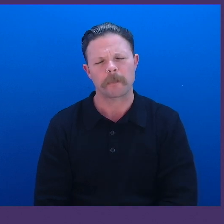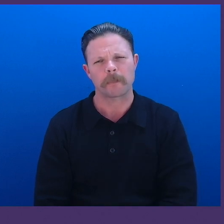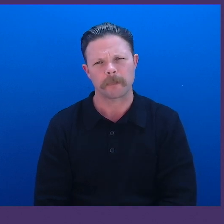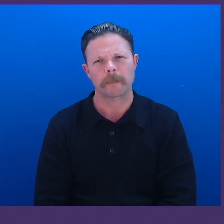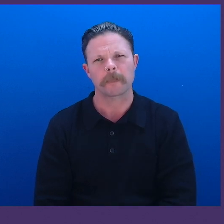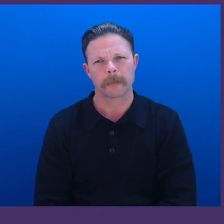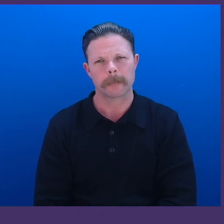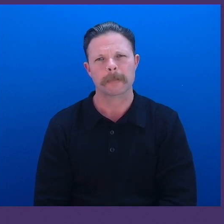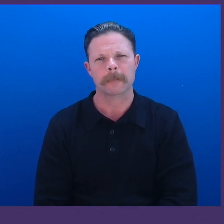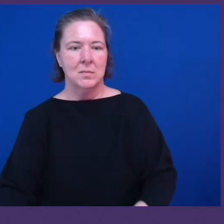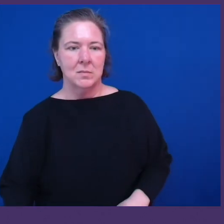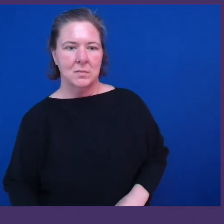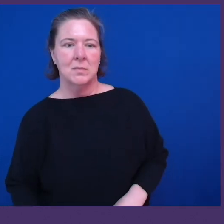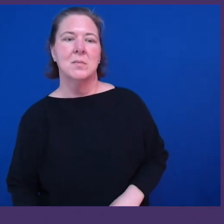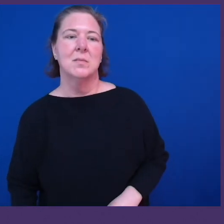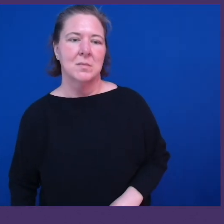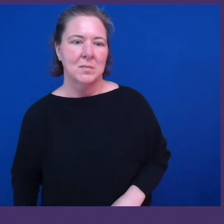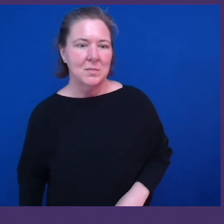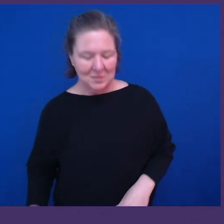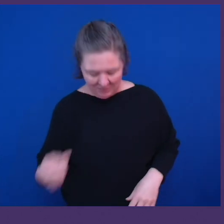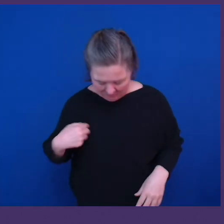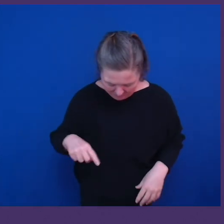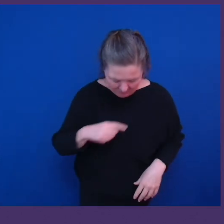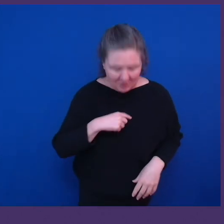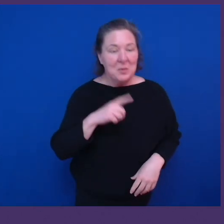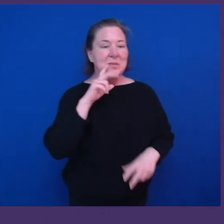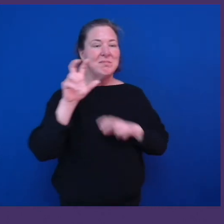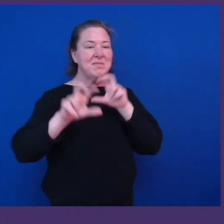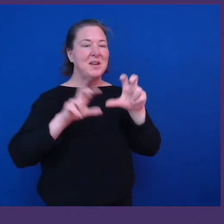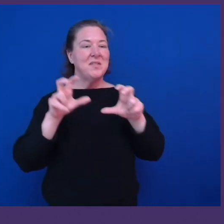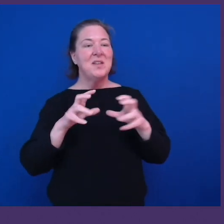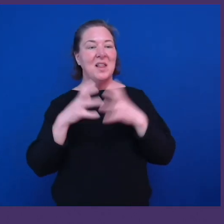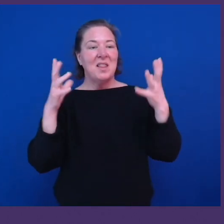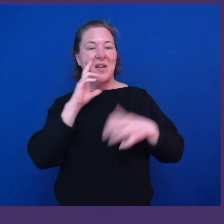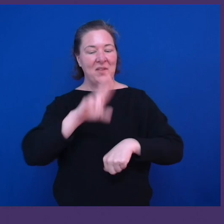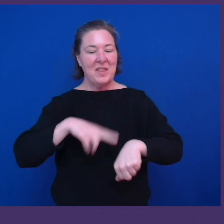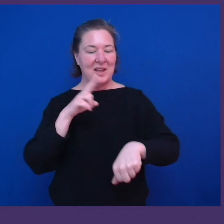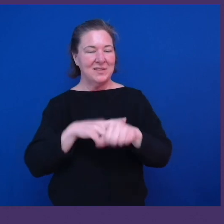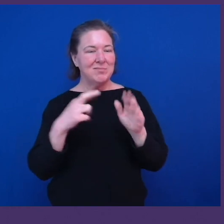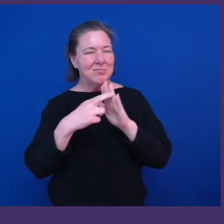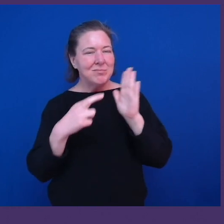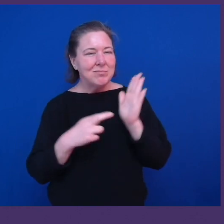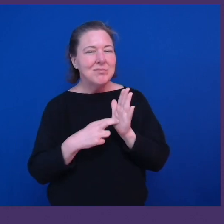on getting the national rules that follow the directive right,